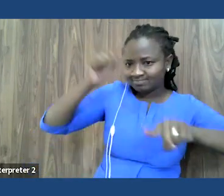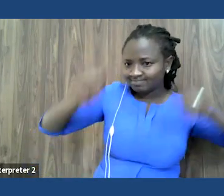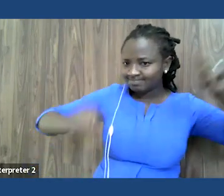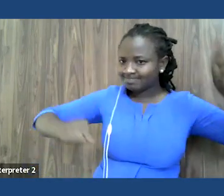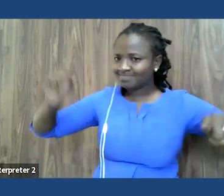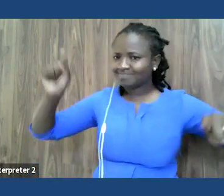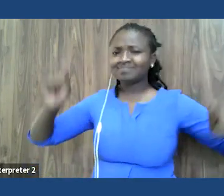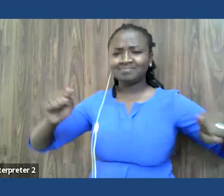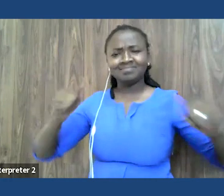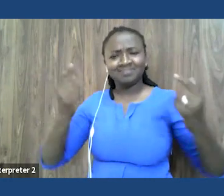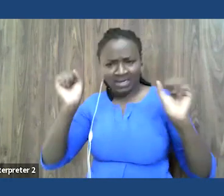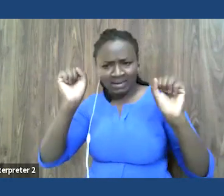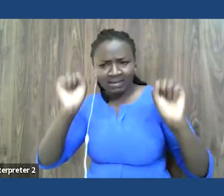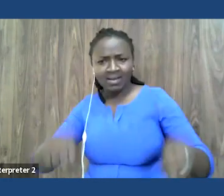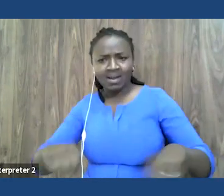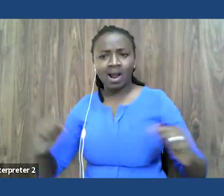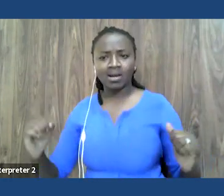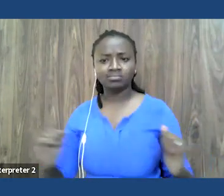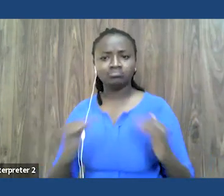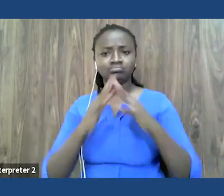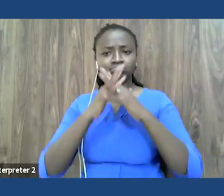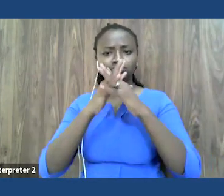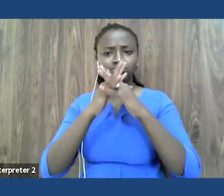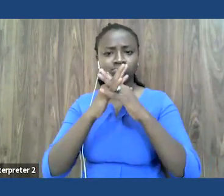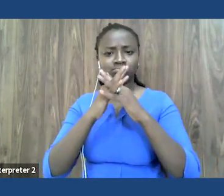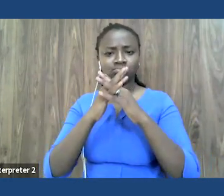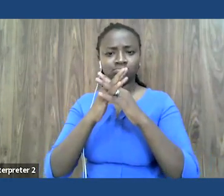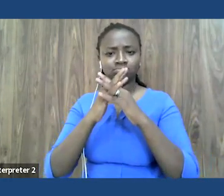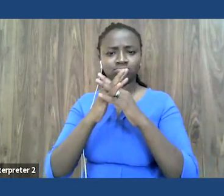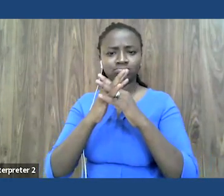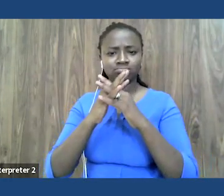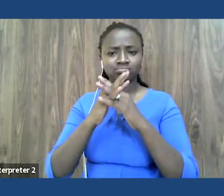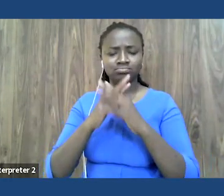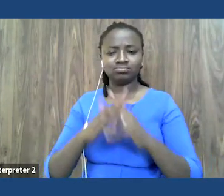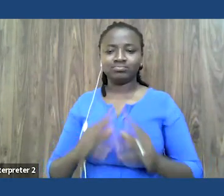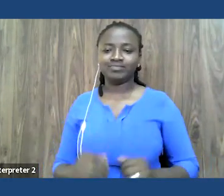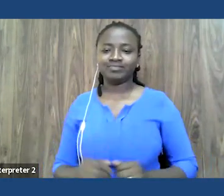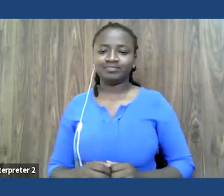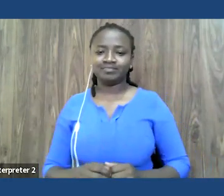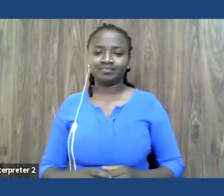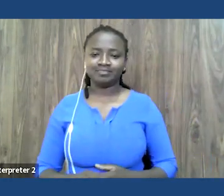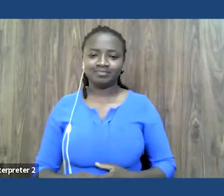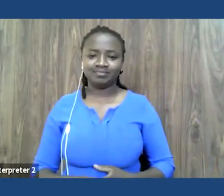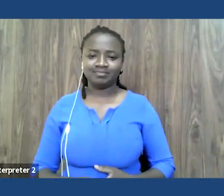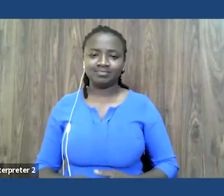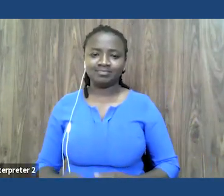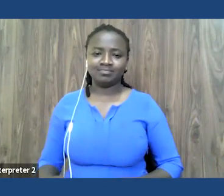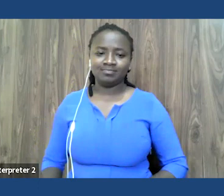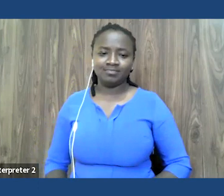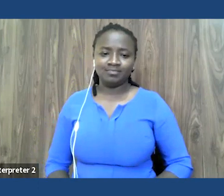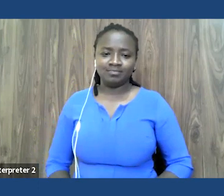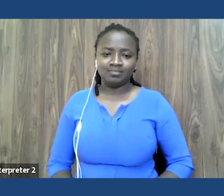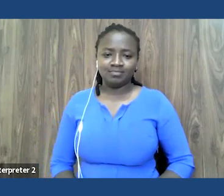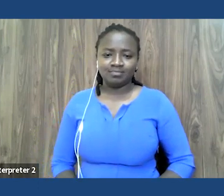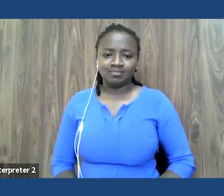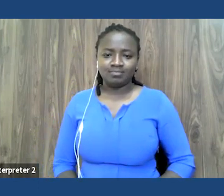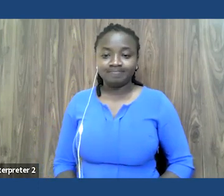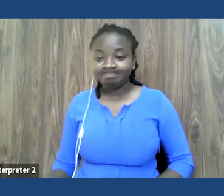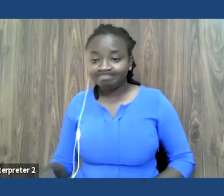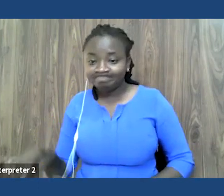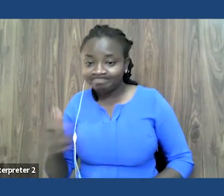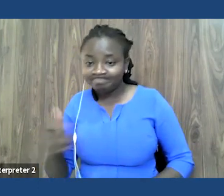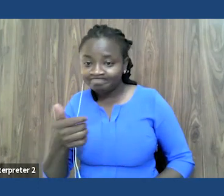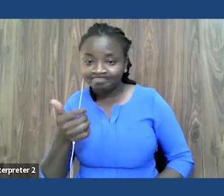Any other comments?